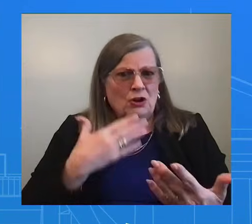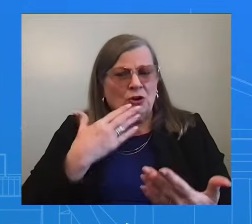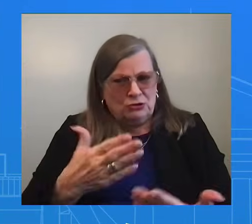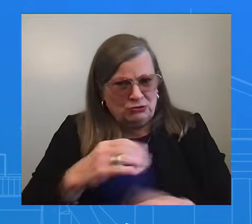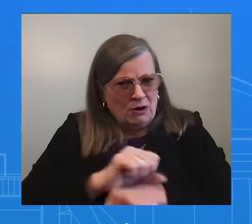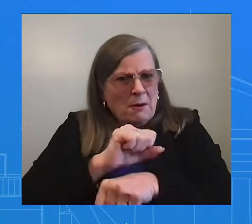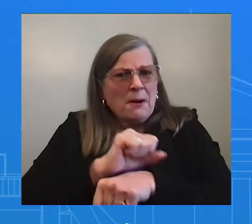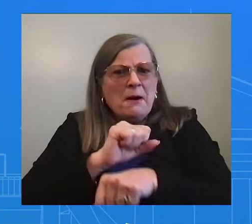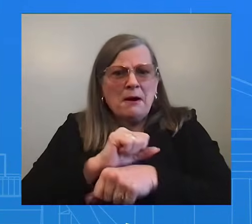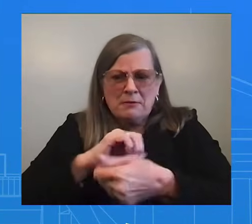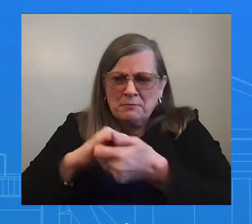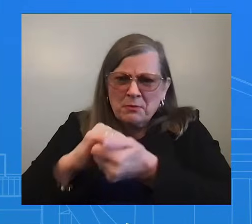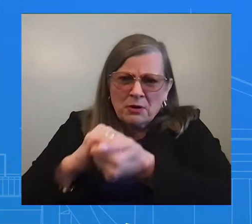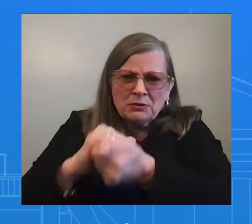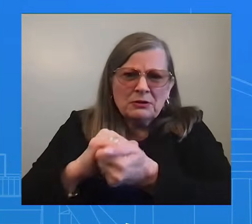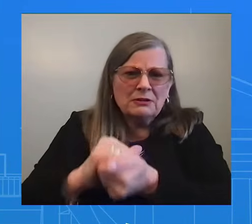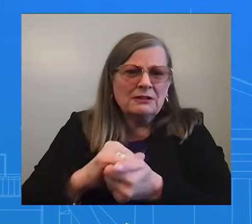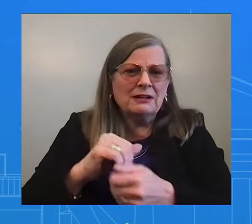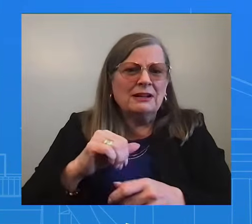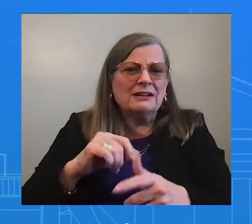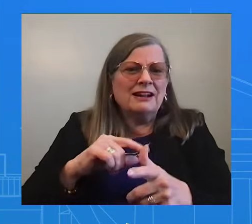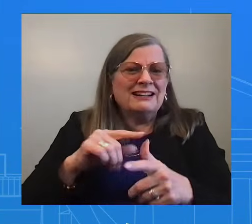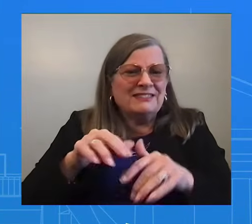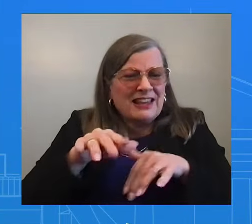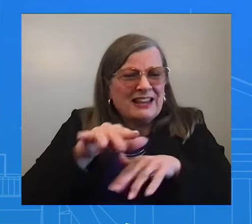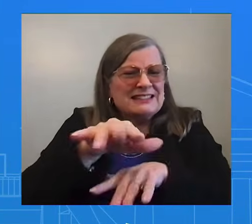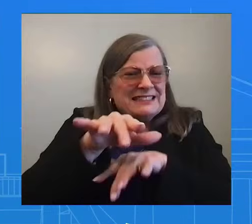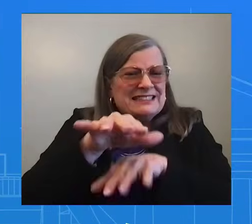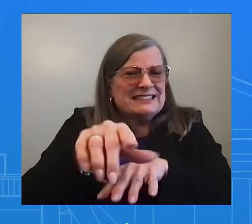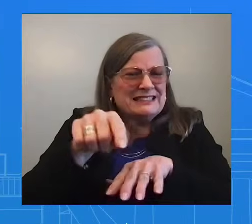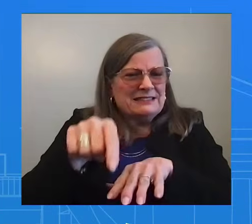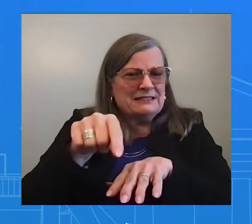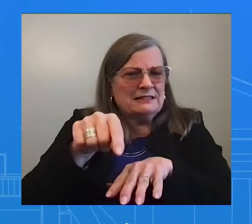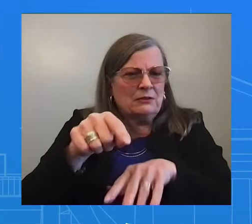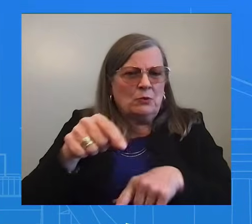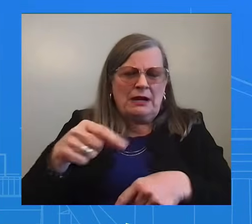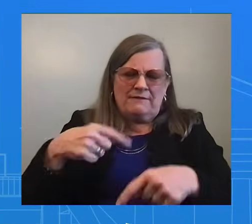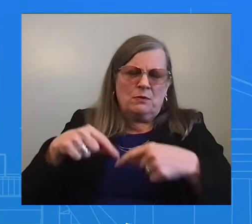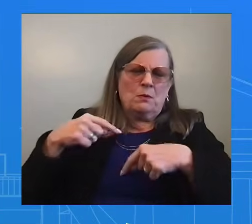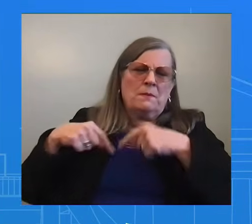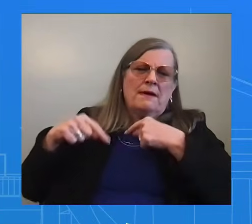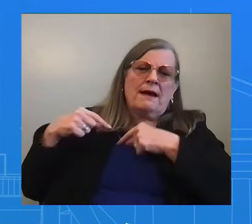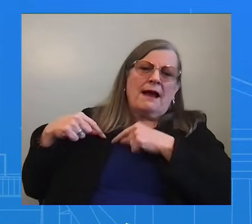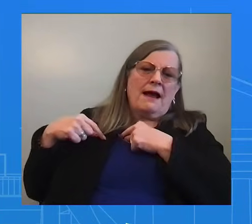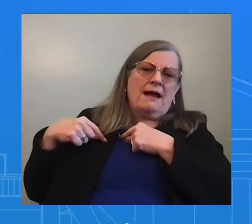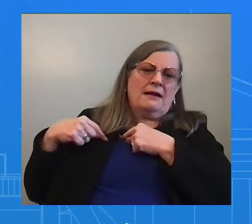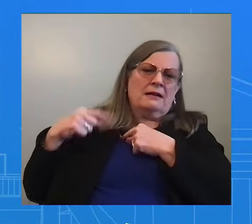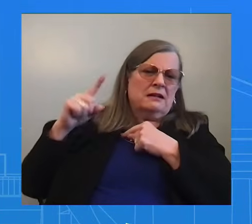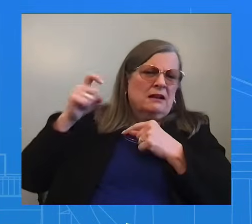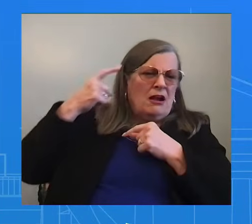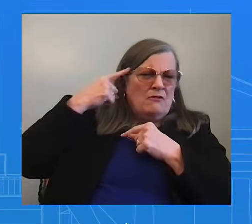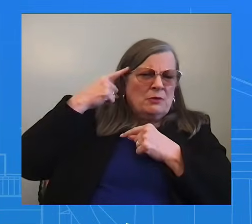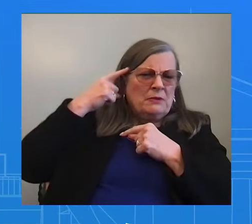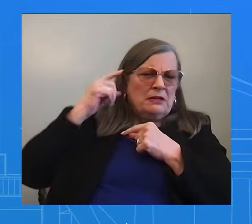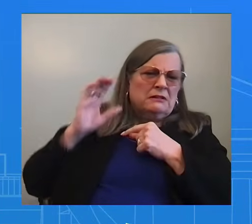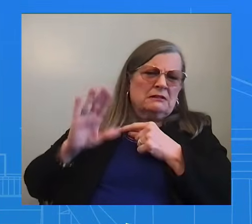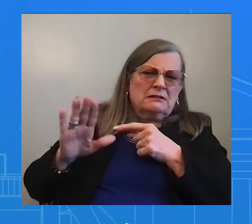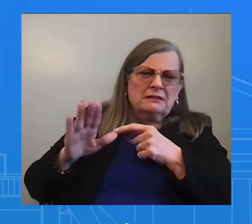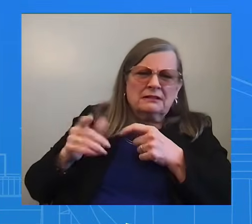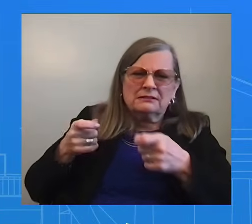including political instability and crime. There is more that needs to be done. And I think it's important, again, as I said earlier, to keep this in perspective.